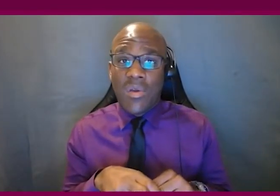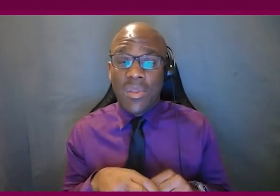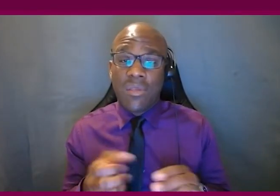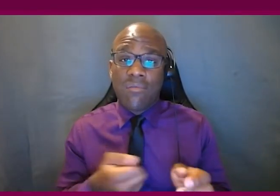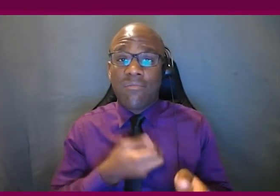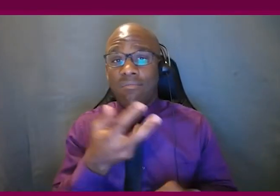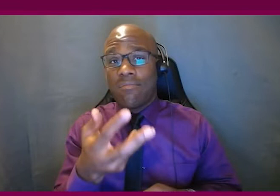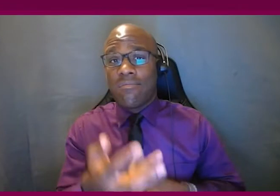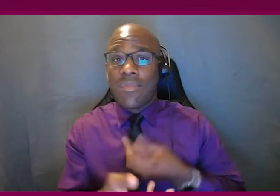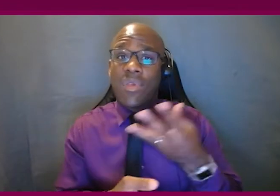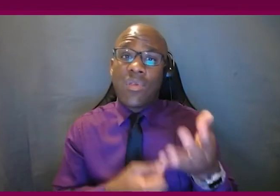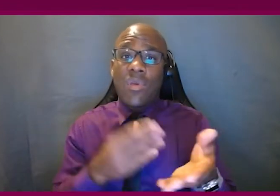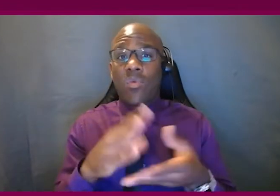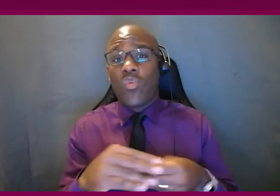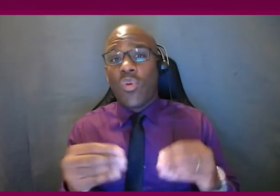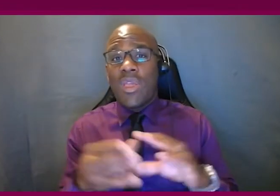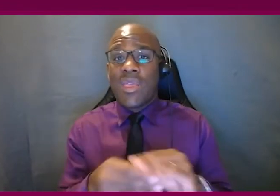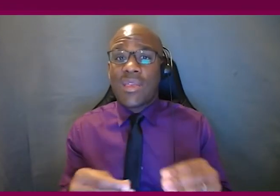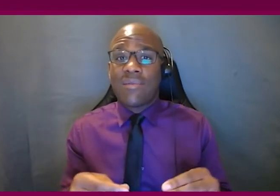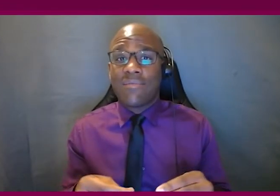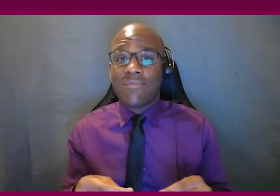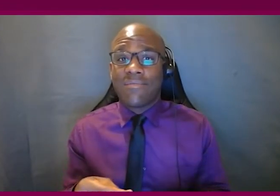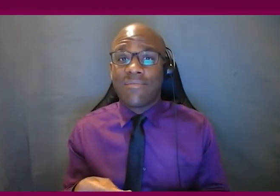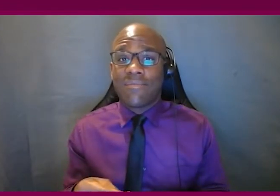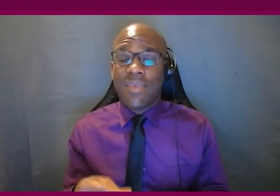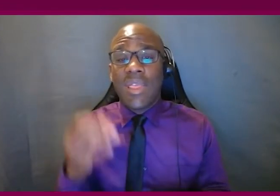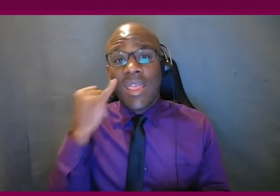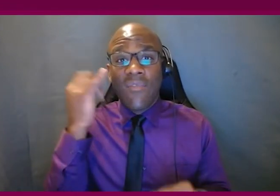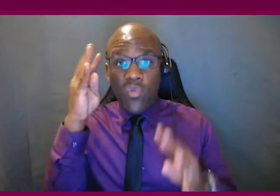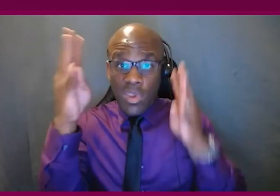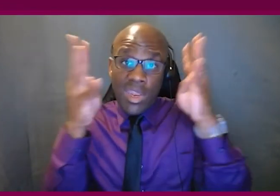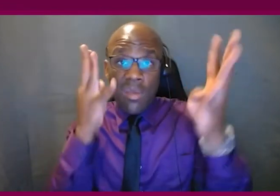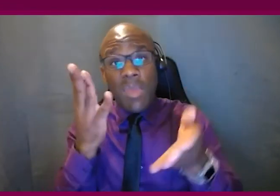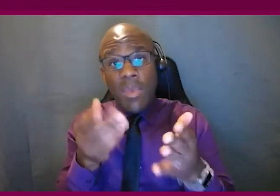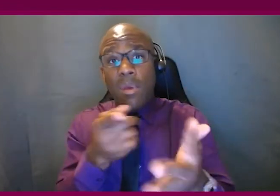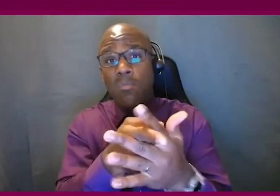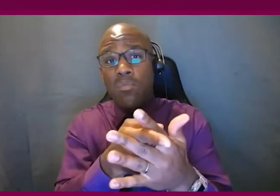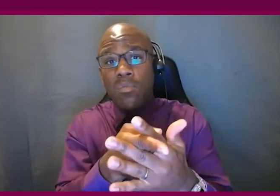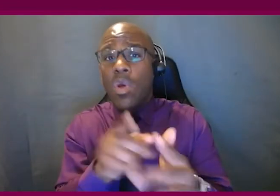and emotive when you involve these artistic elements.